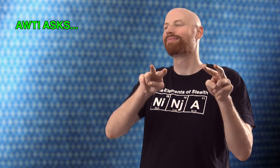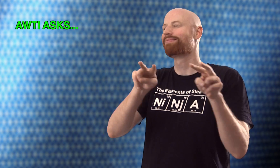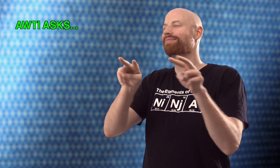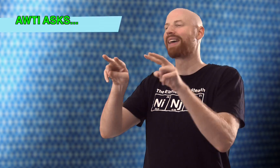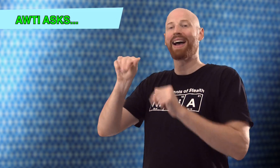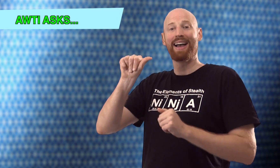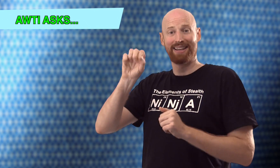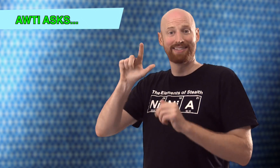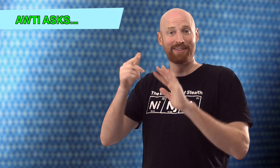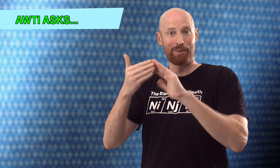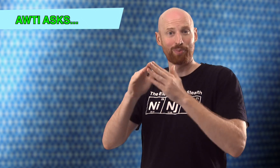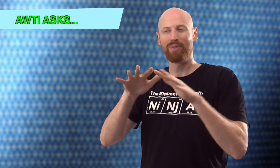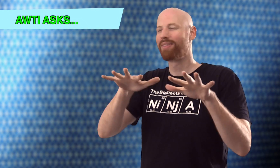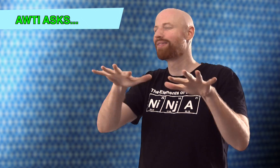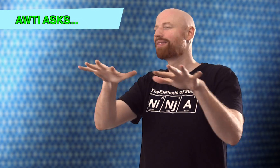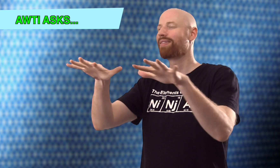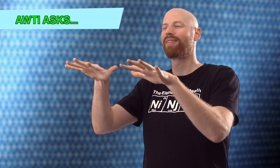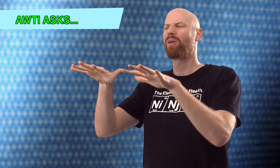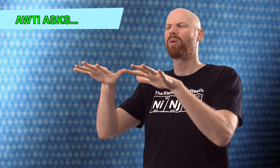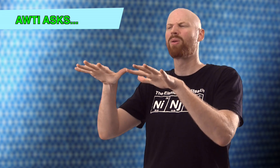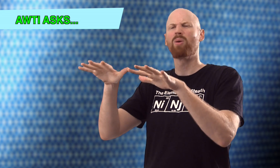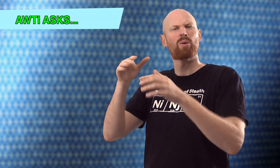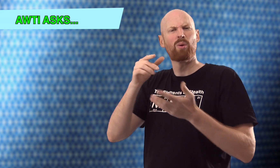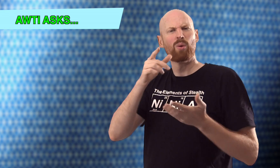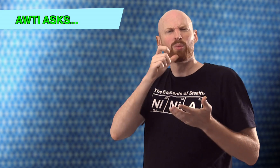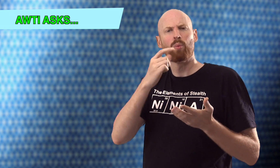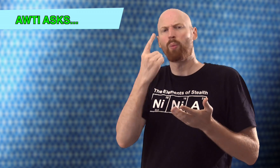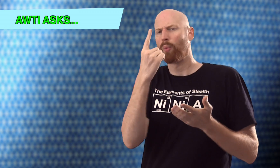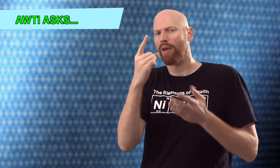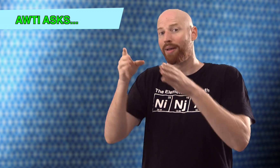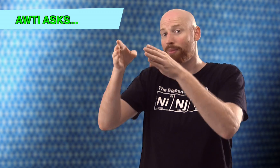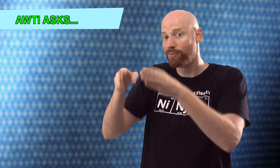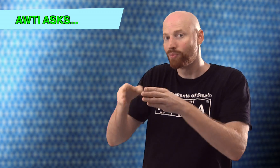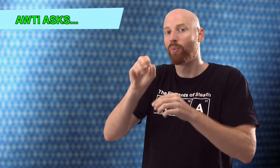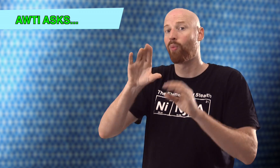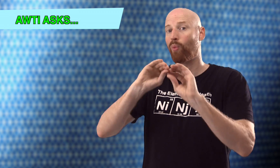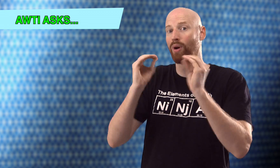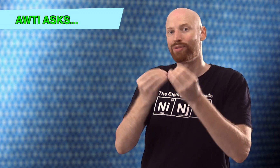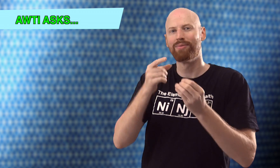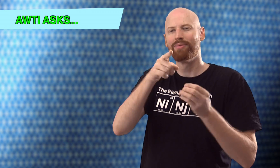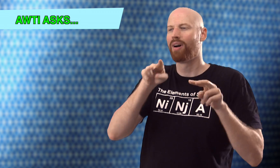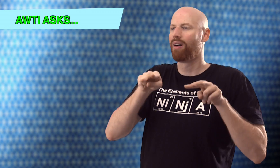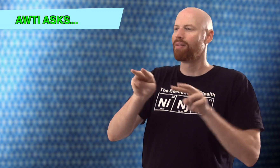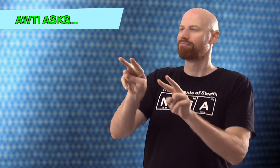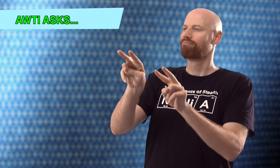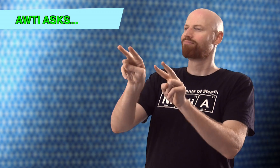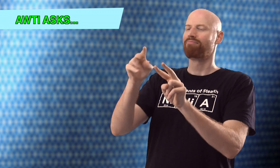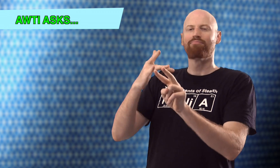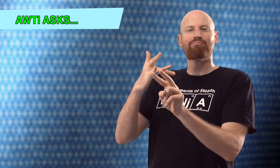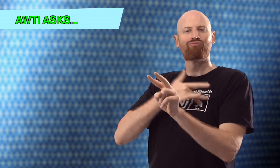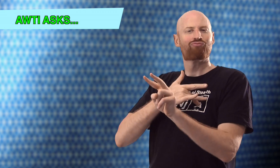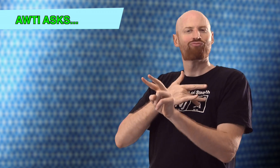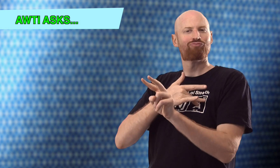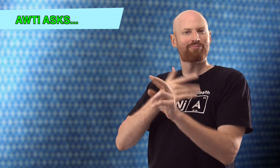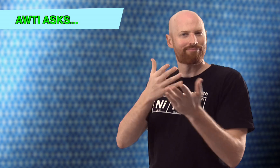think of something else. As I look out into the ASL Community, who is person or one organization that you